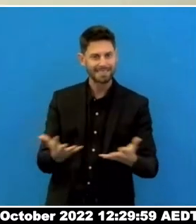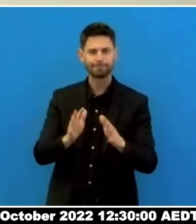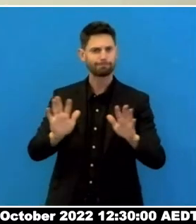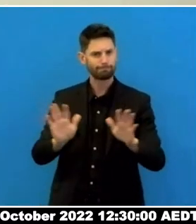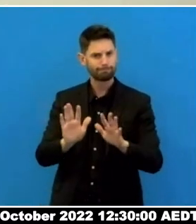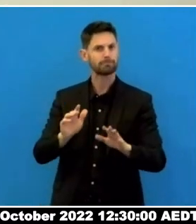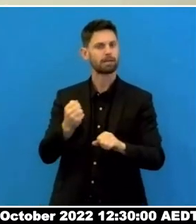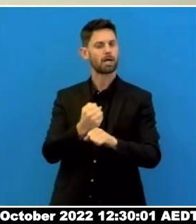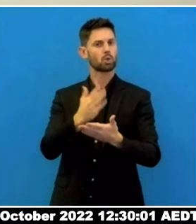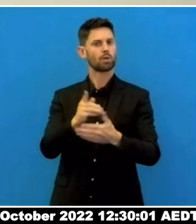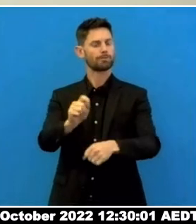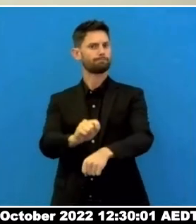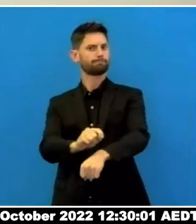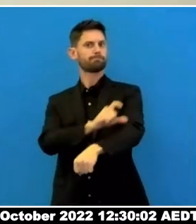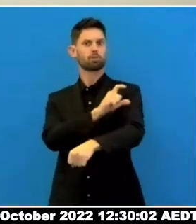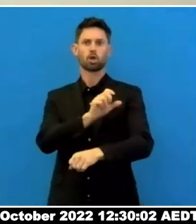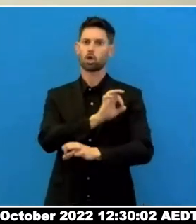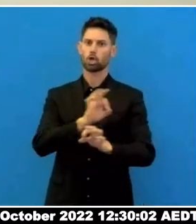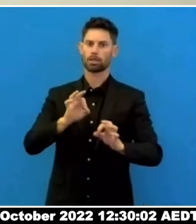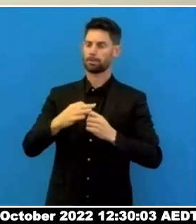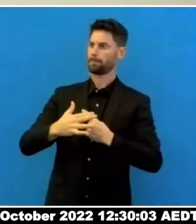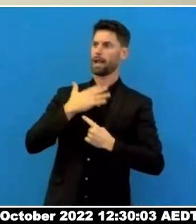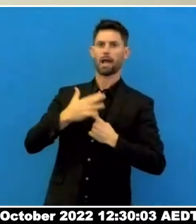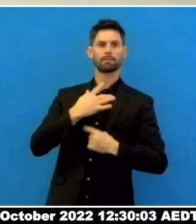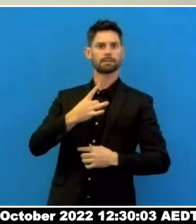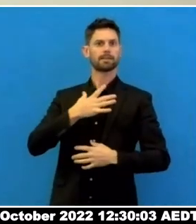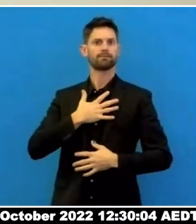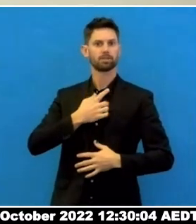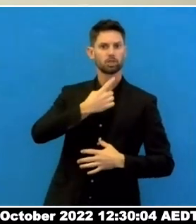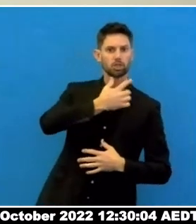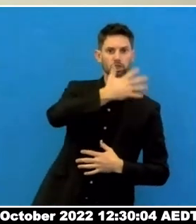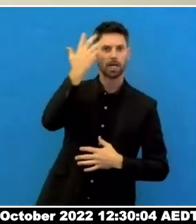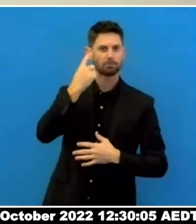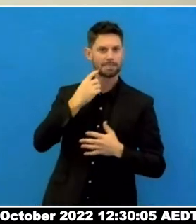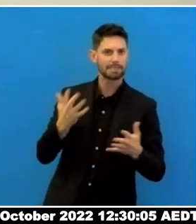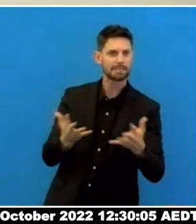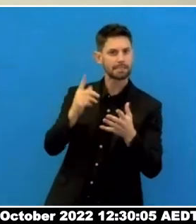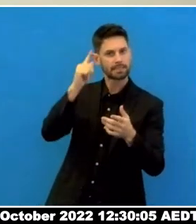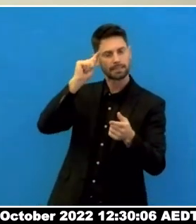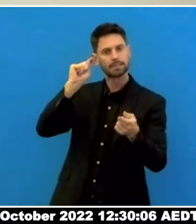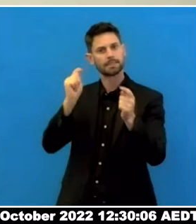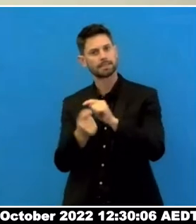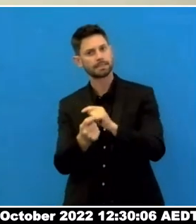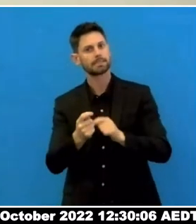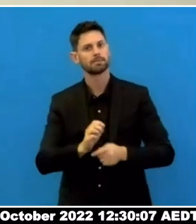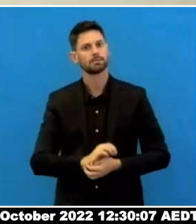and guilt comes from. And in term of that framework, would it be fair to say